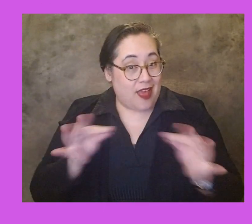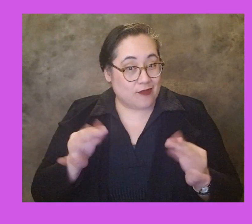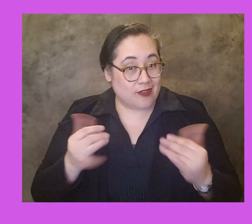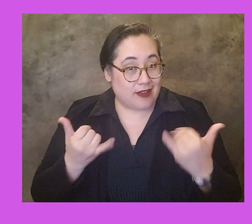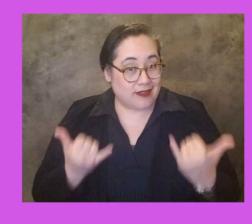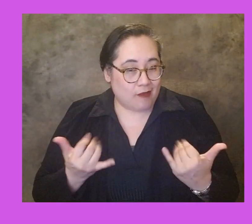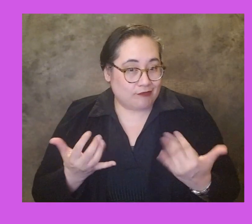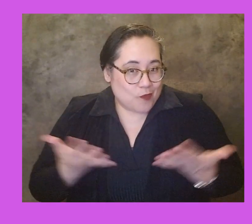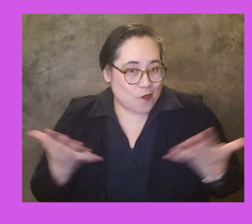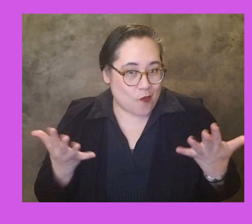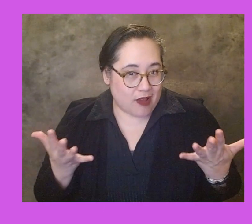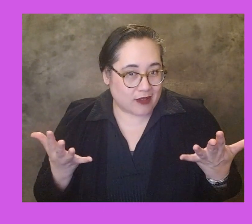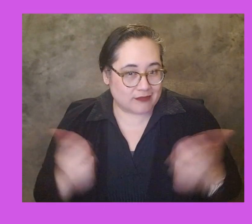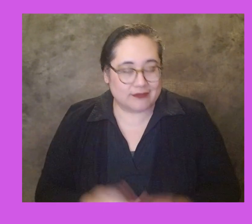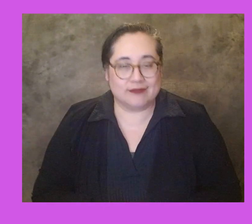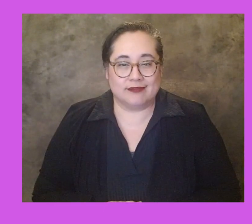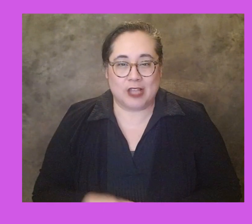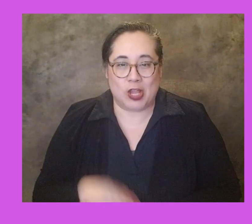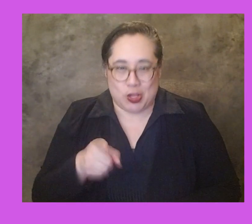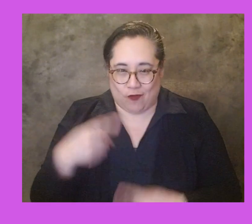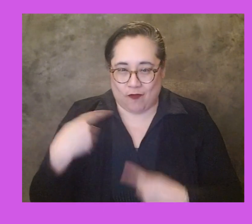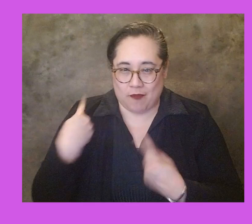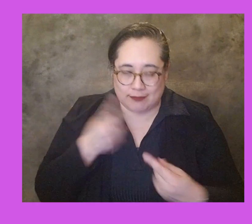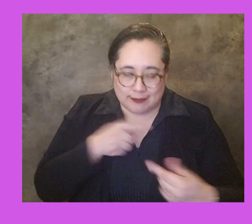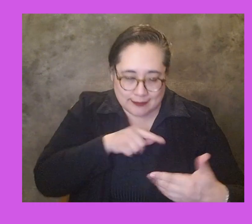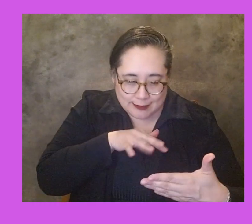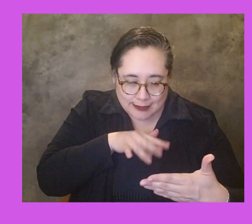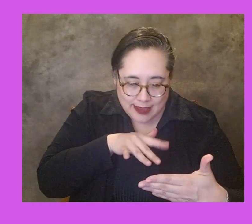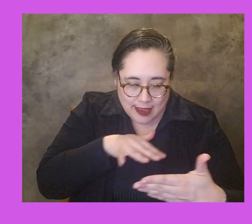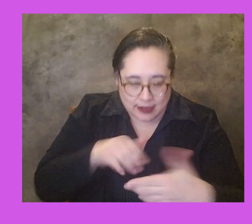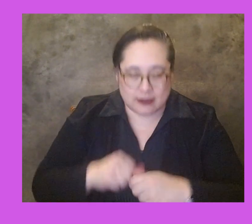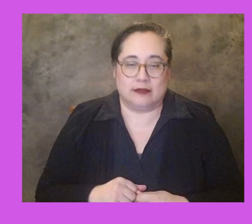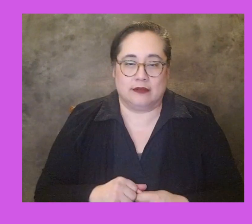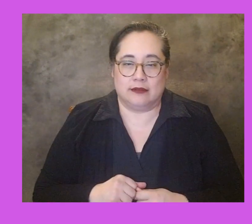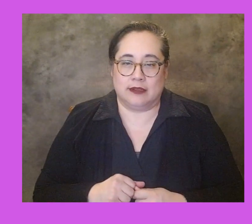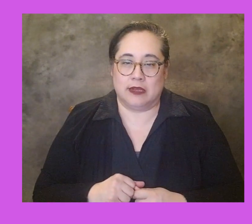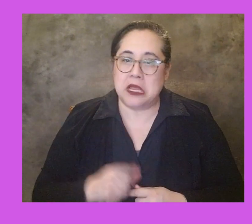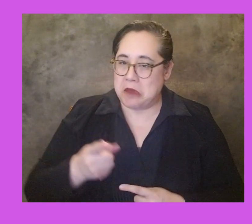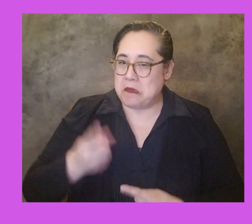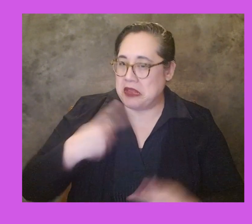communicating with others, your receptive skills coming along.